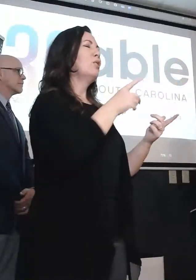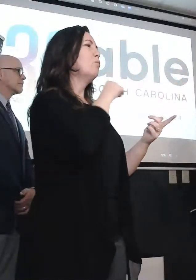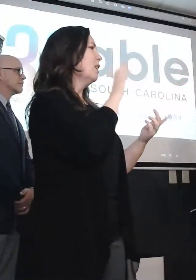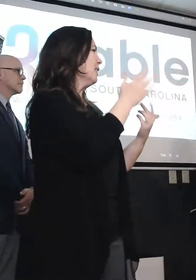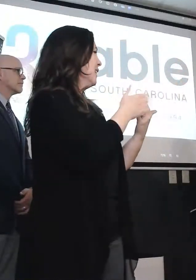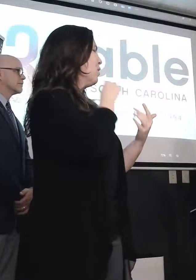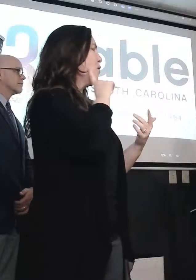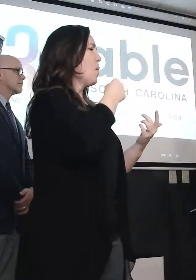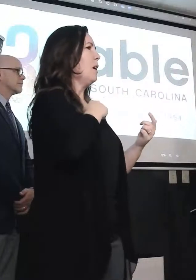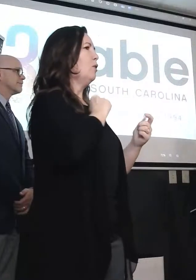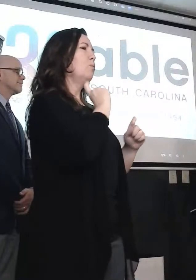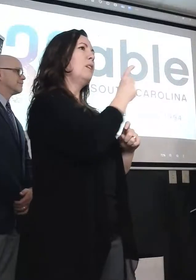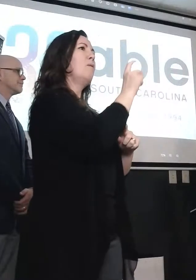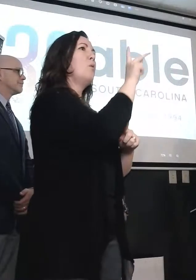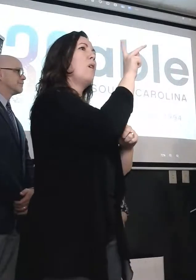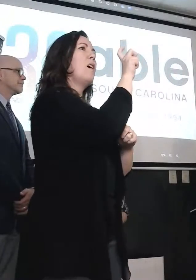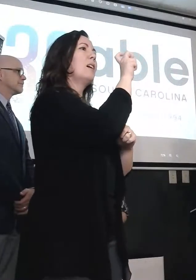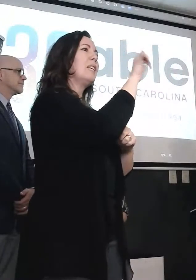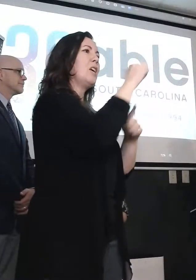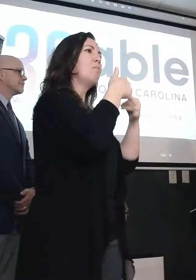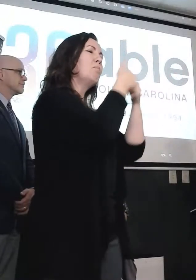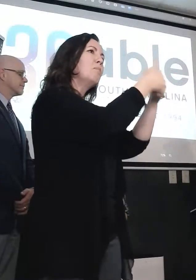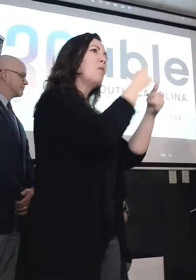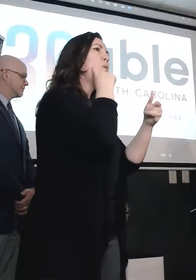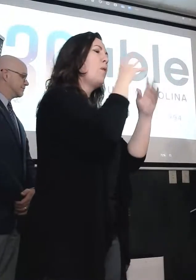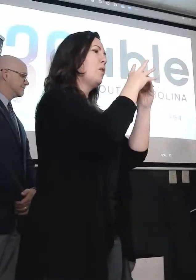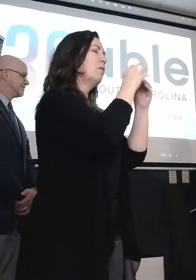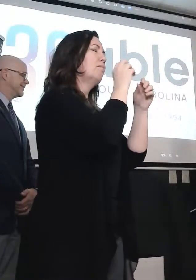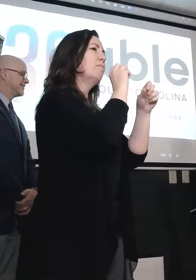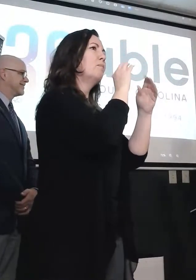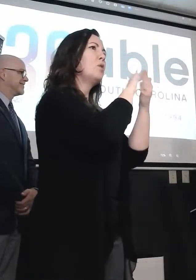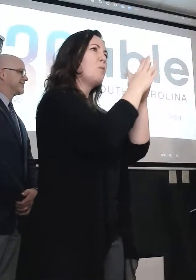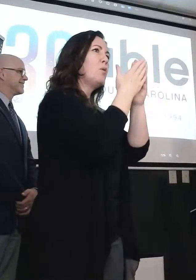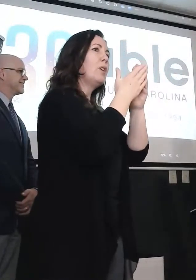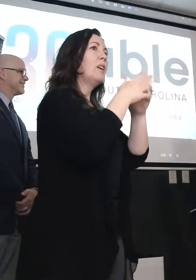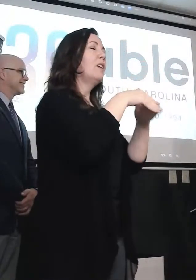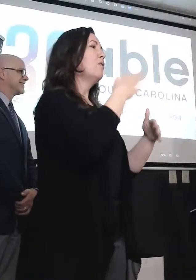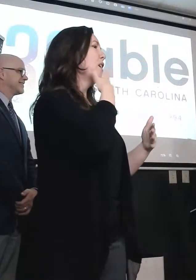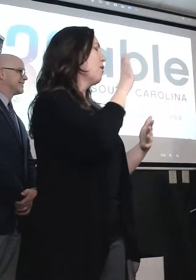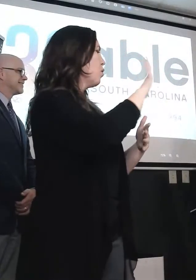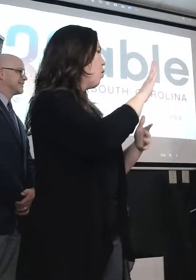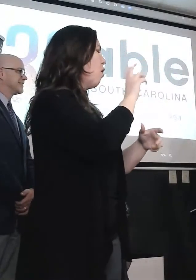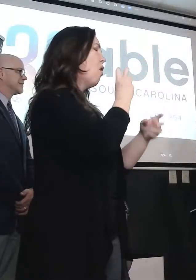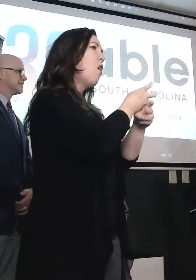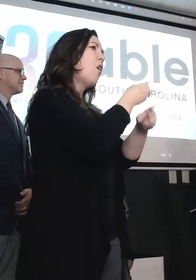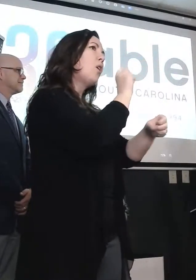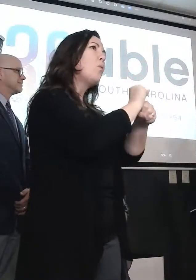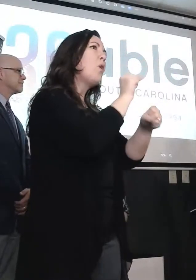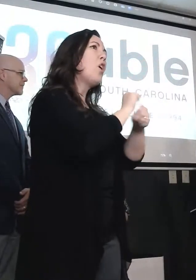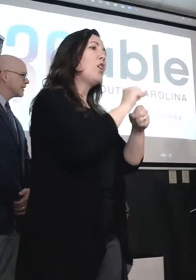city and and thank you for all this hard work but also Proclaim today Able SC day in Columbia